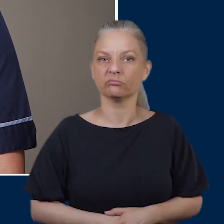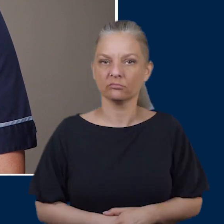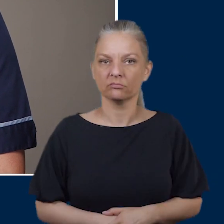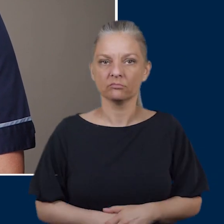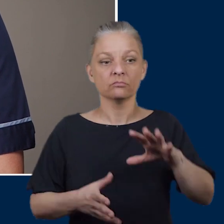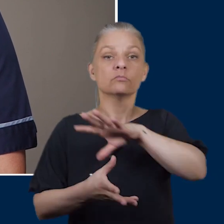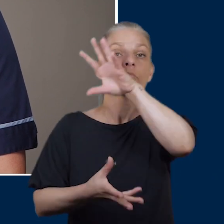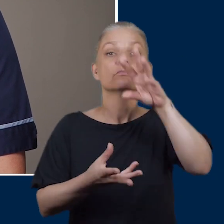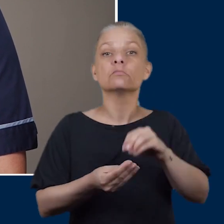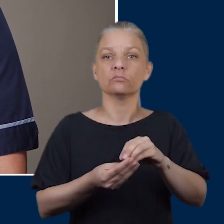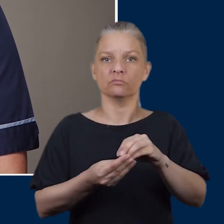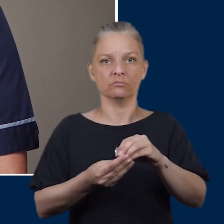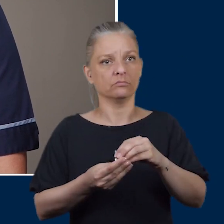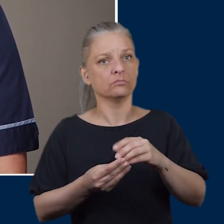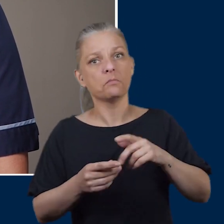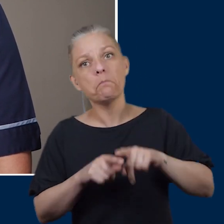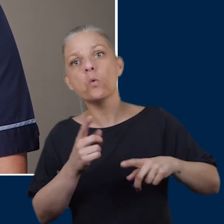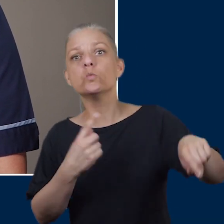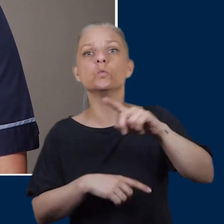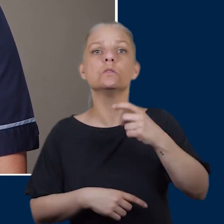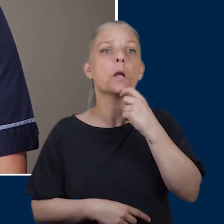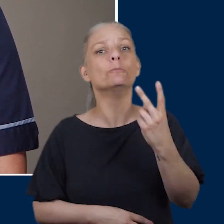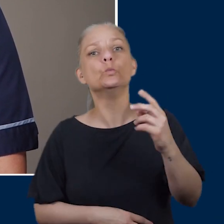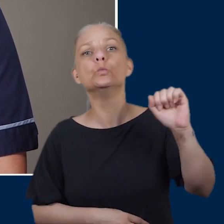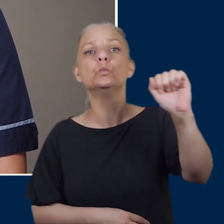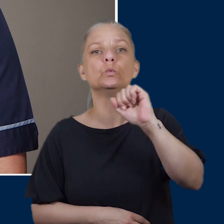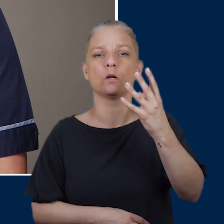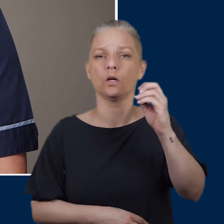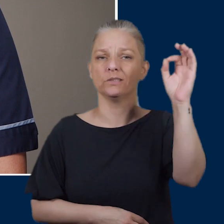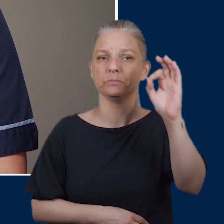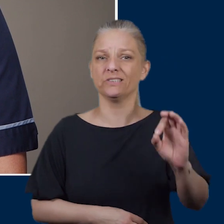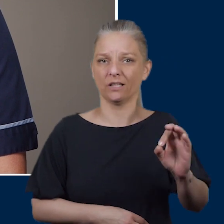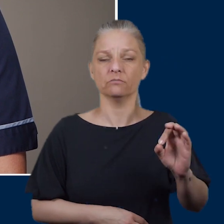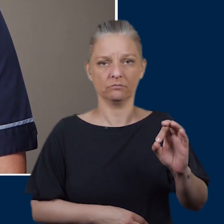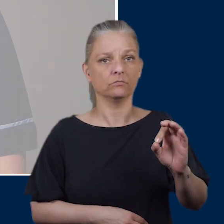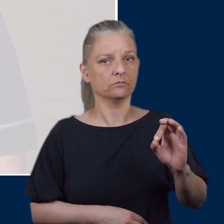have type 2 diabetes about 90 percent with the remaining 10 percent having type 1 diabetes.